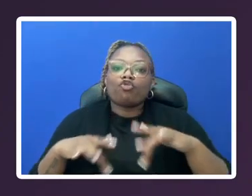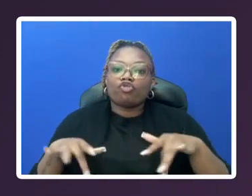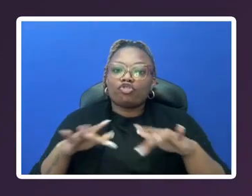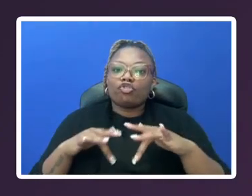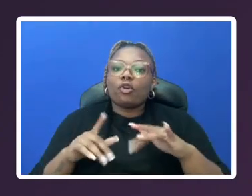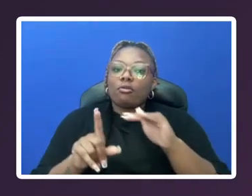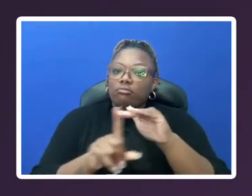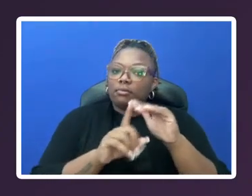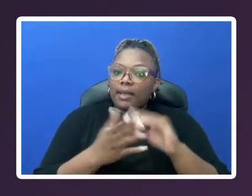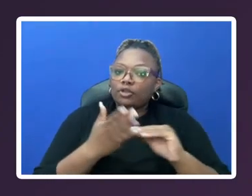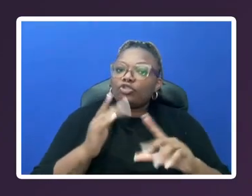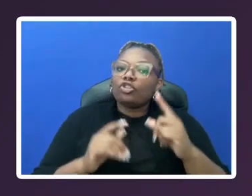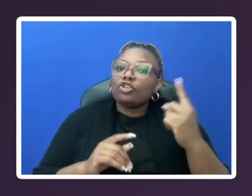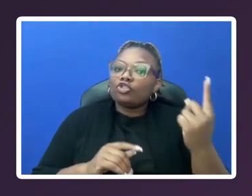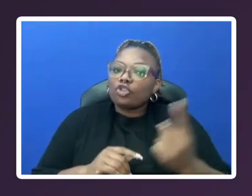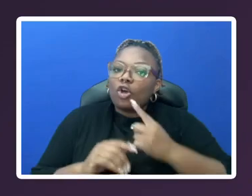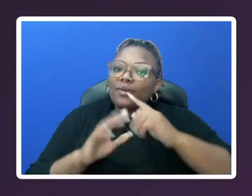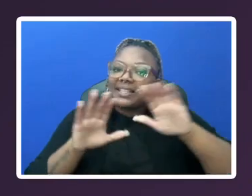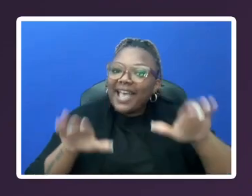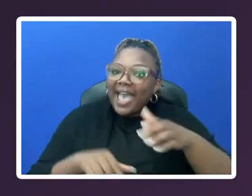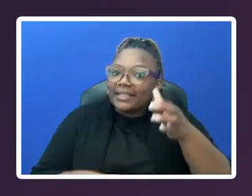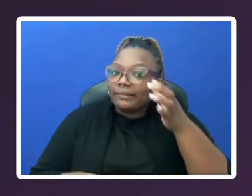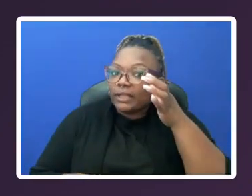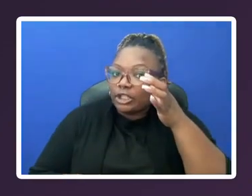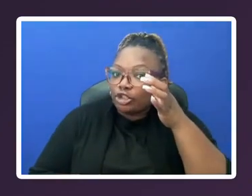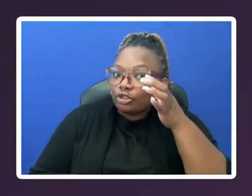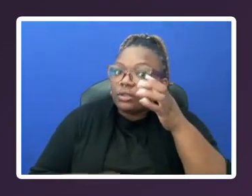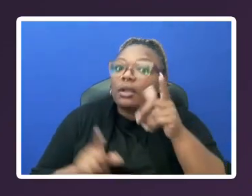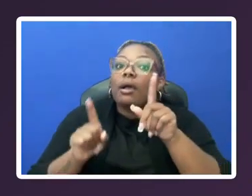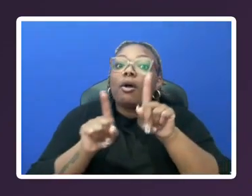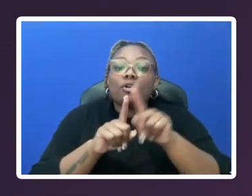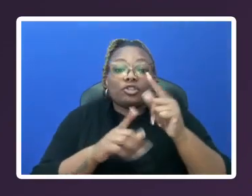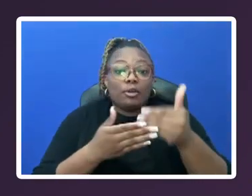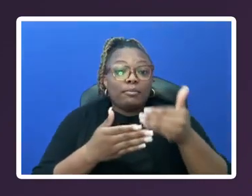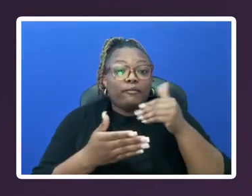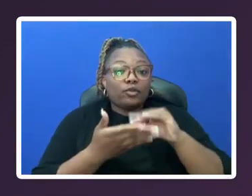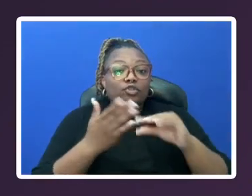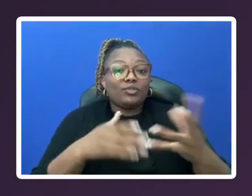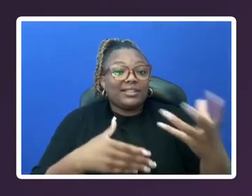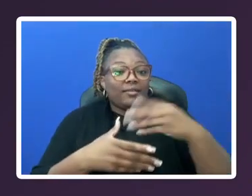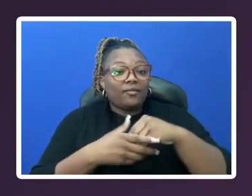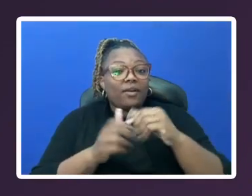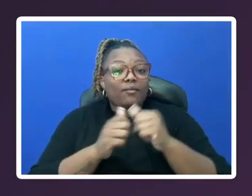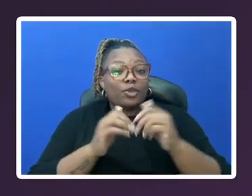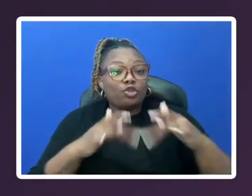they should be active listeners. And even before students participate in the recording process,